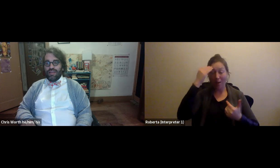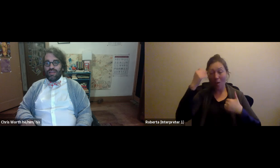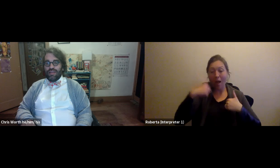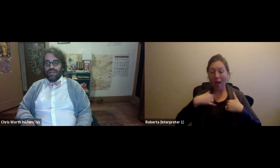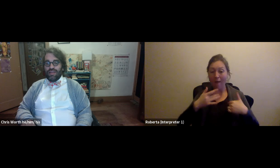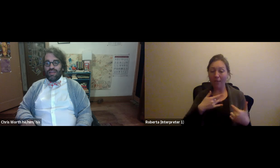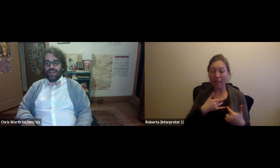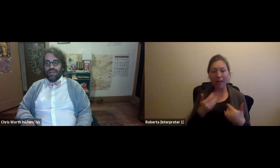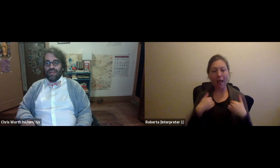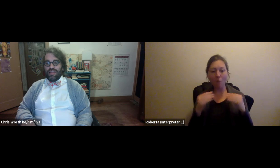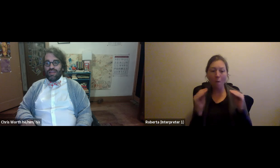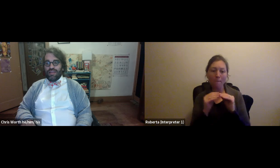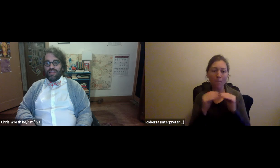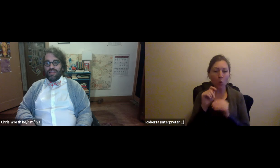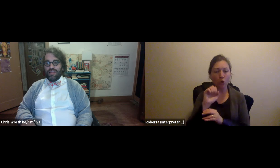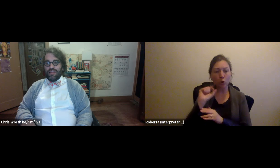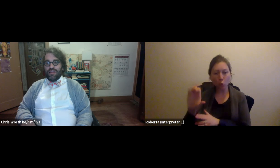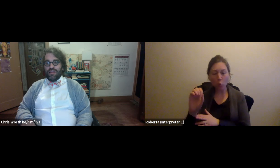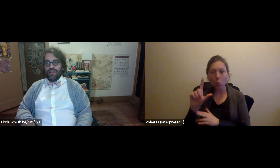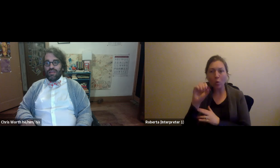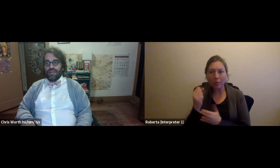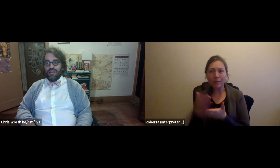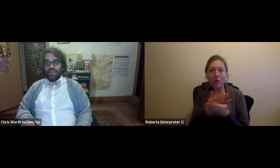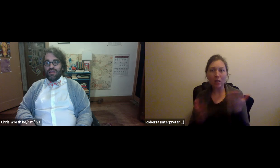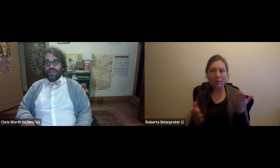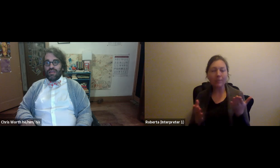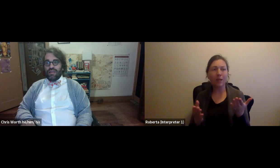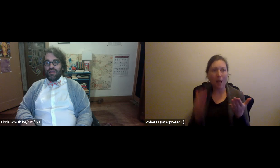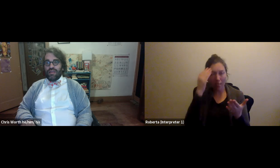tools and knowledge that I need to embrace my own identity which is great and I hope our audience